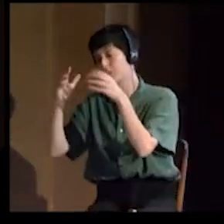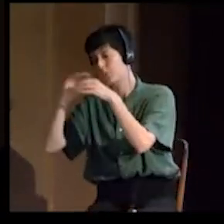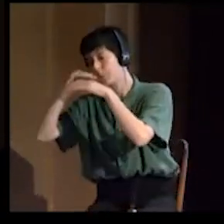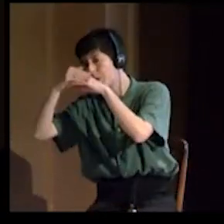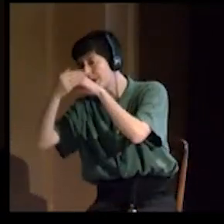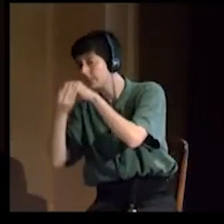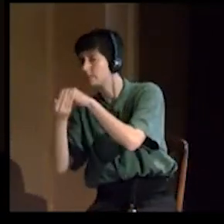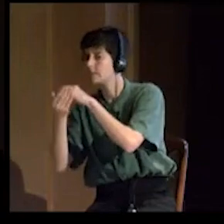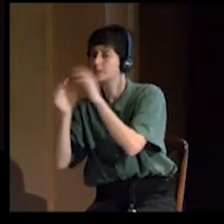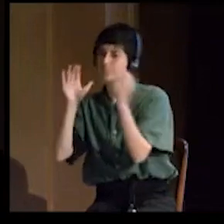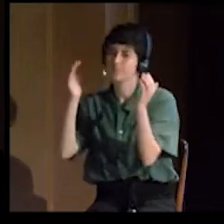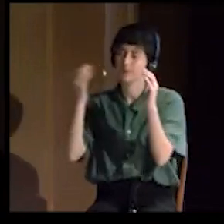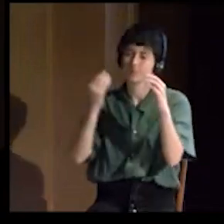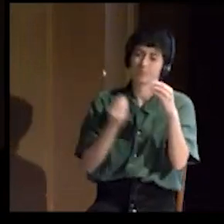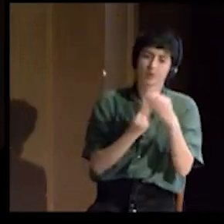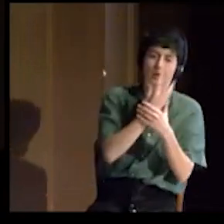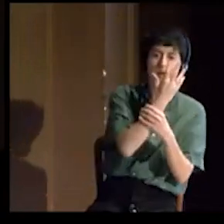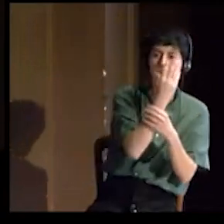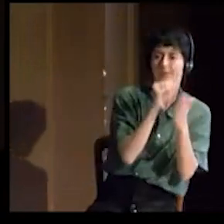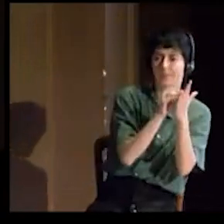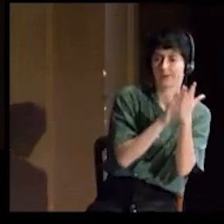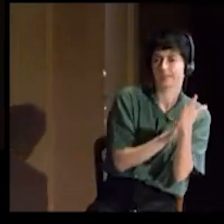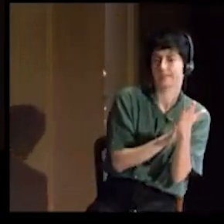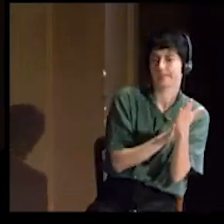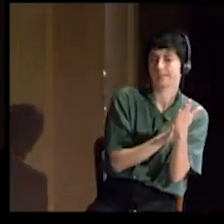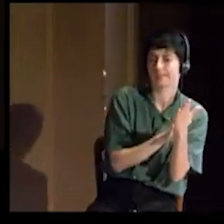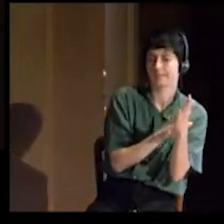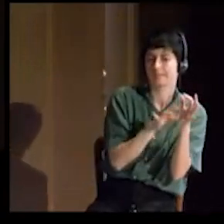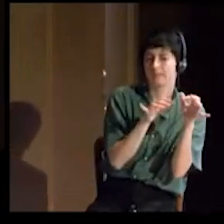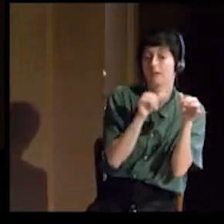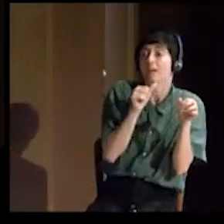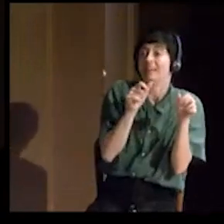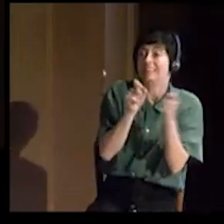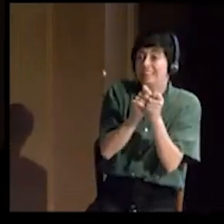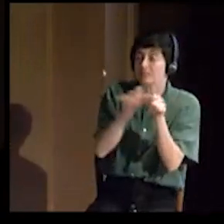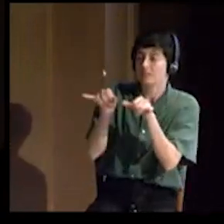So the volcanics also suggest this is the case. Thank you. - Thank you for that question.